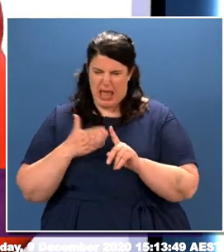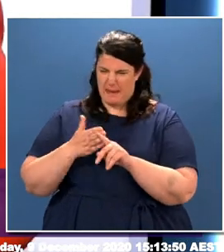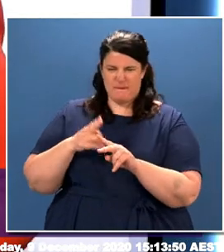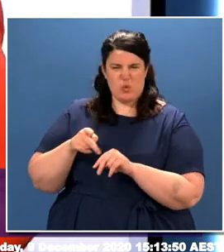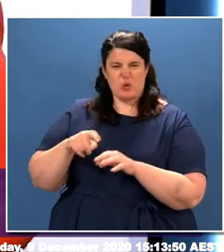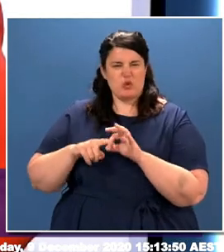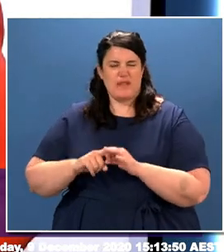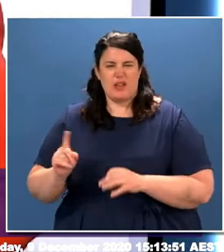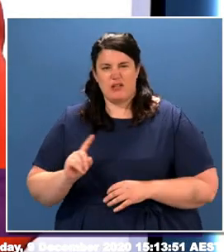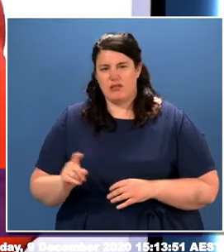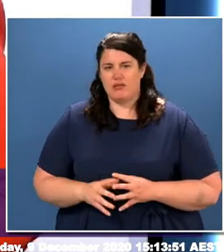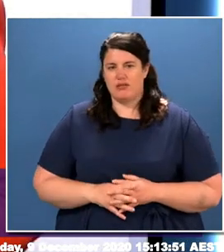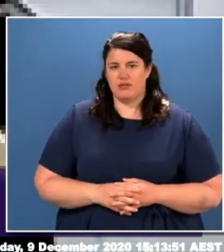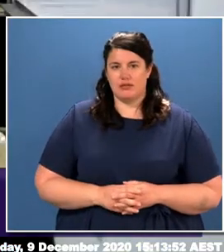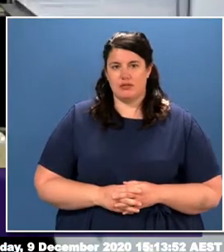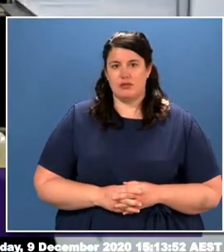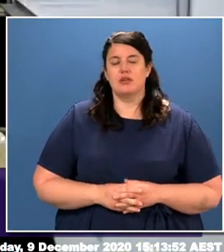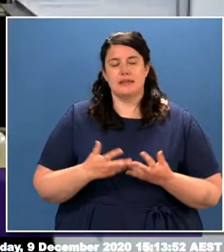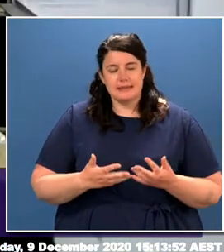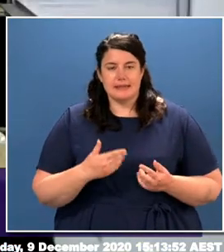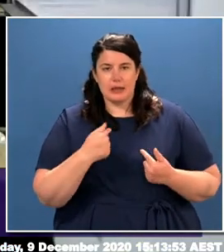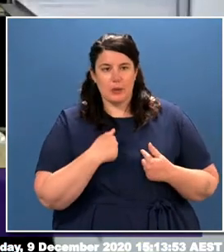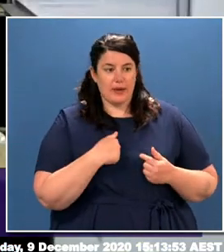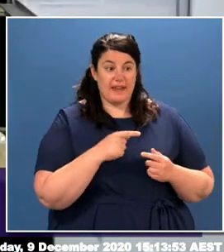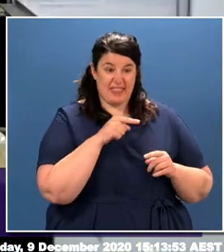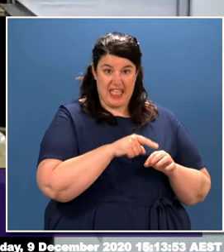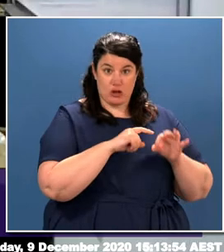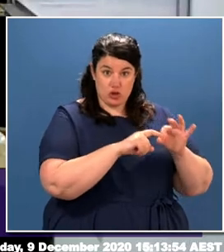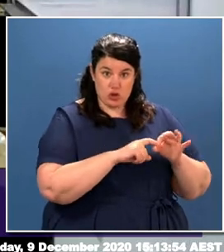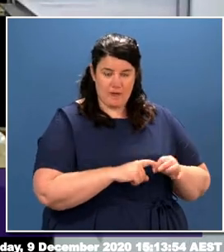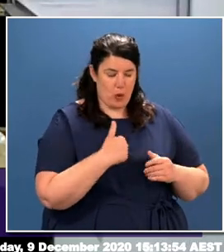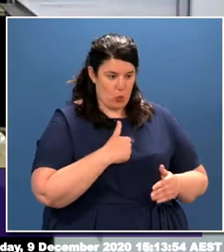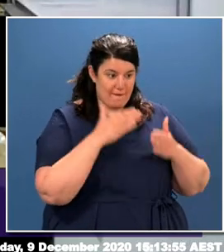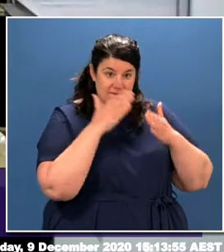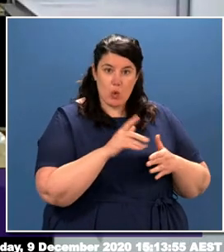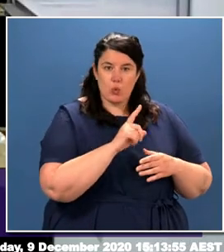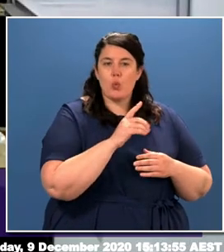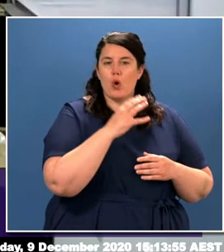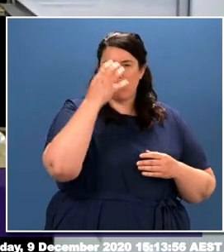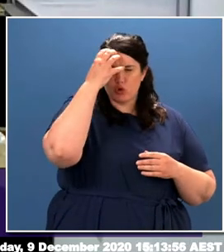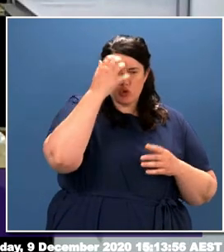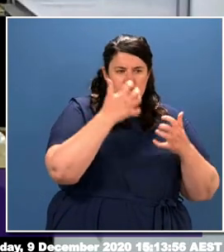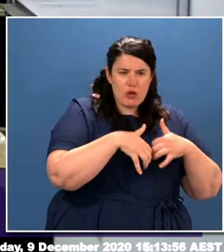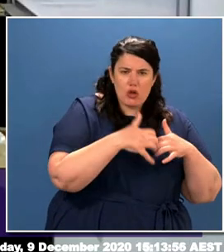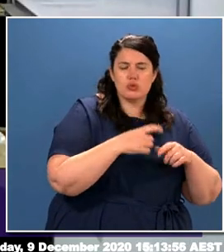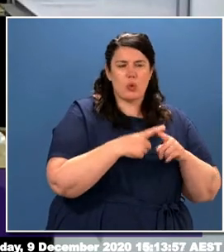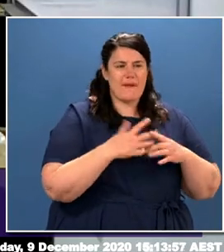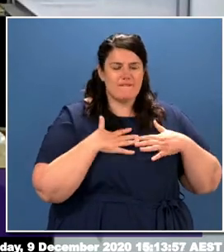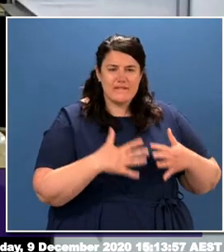So for our all whole project we have been focusing in on physical and neurological, because there is so little research that's out there, and for those groups.